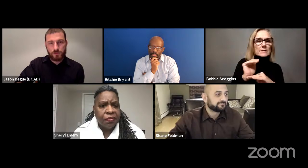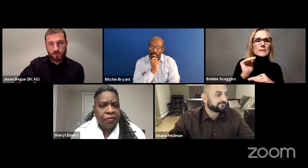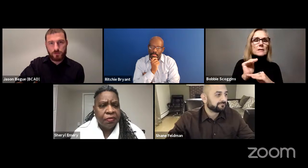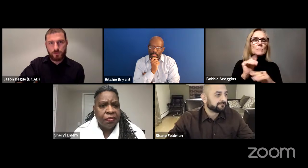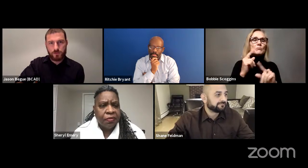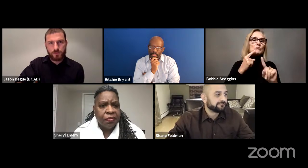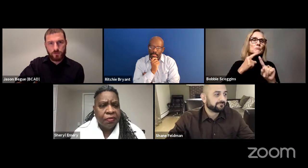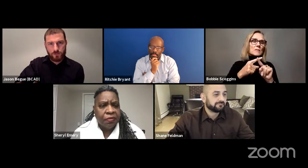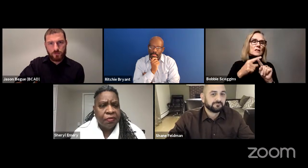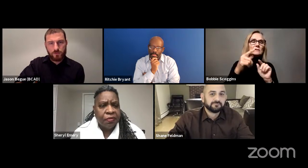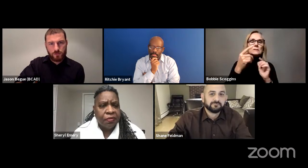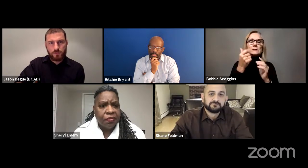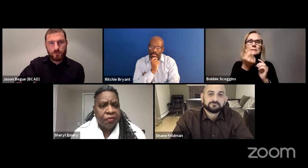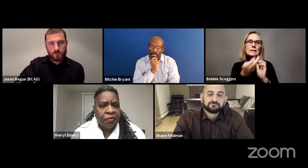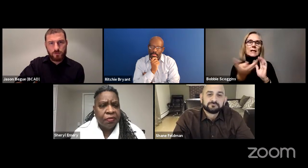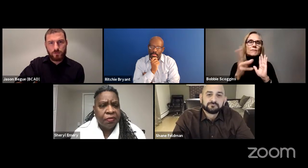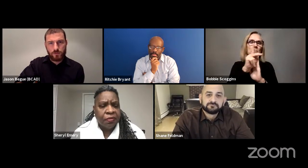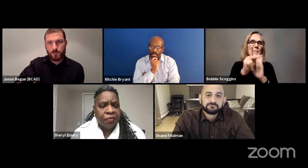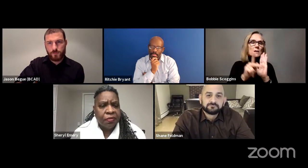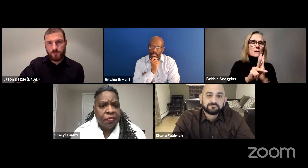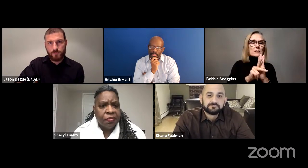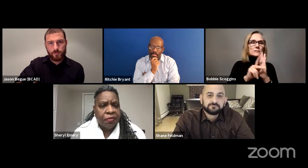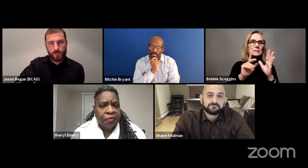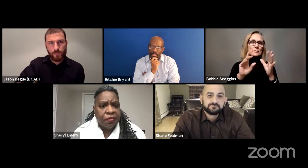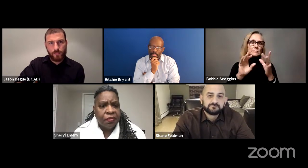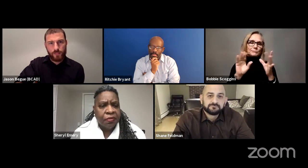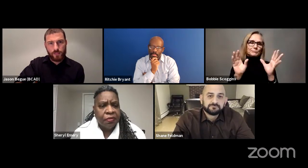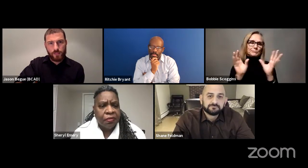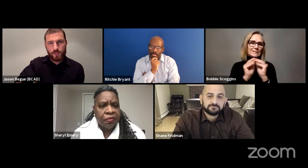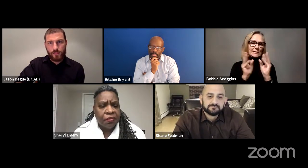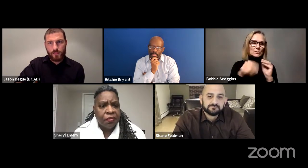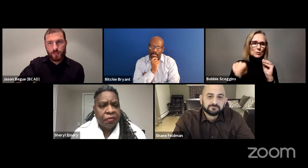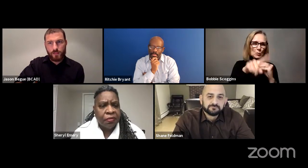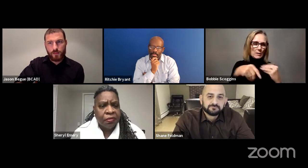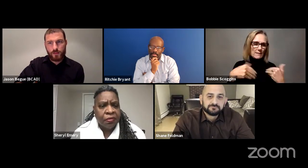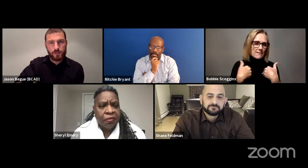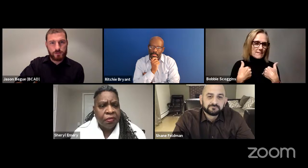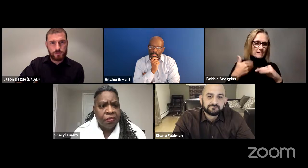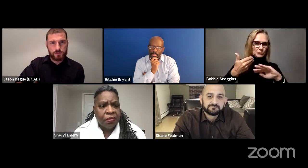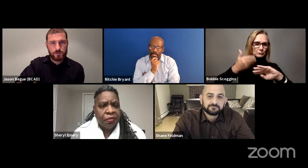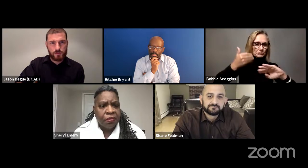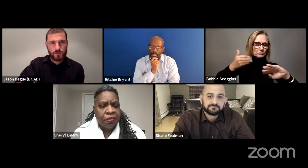at the town hall meeting discussions from last evening, there's several policy options